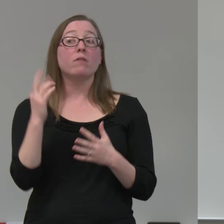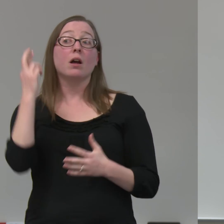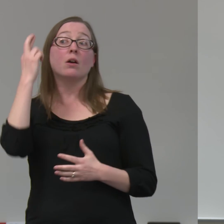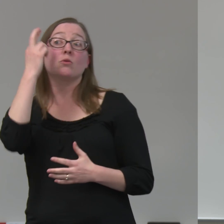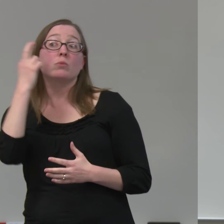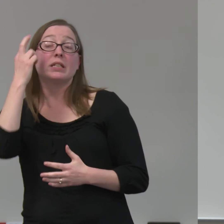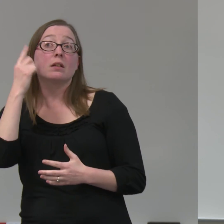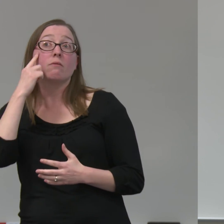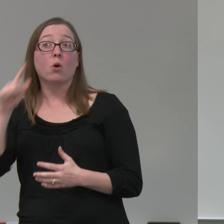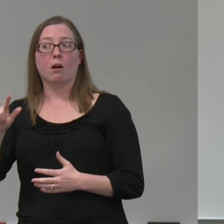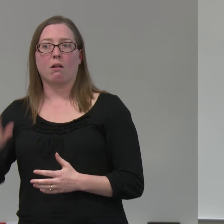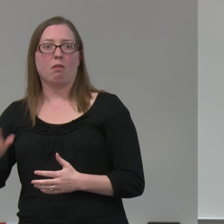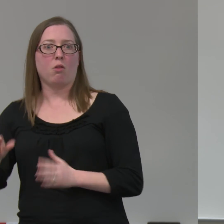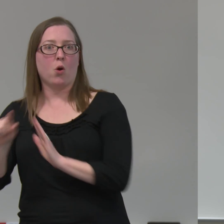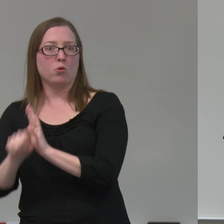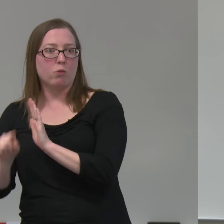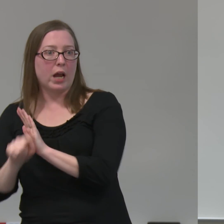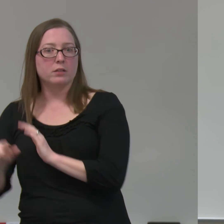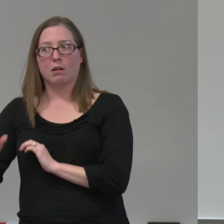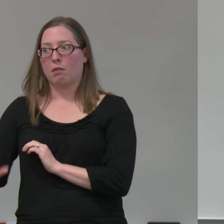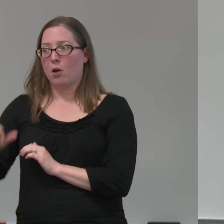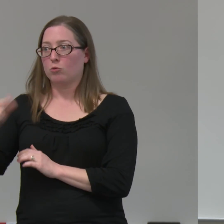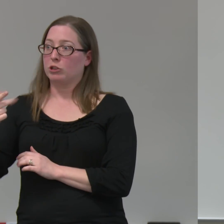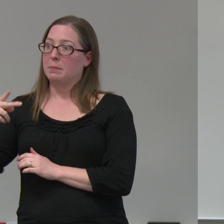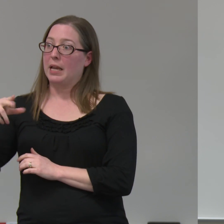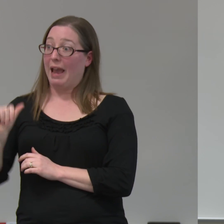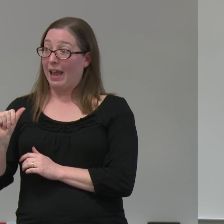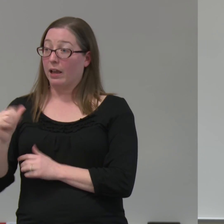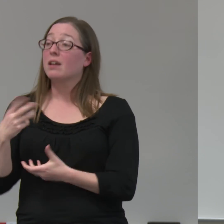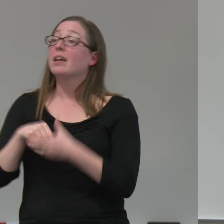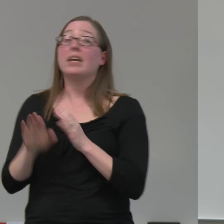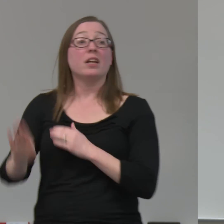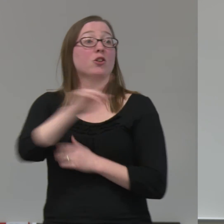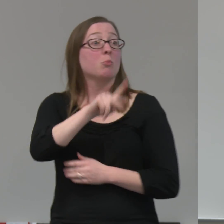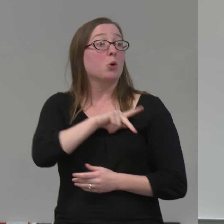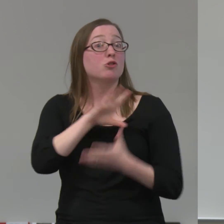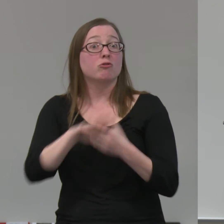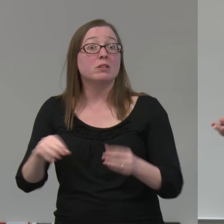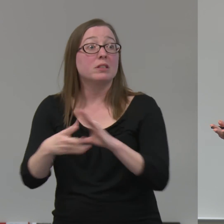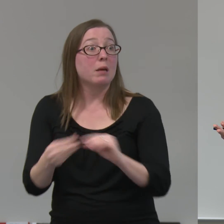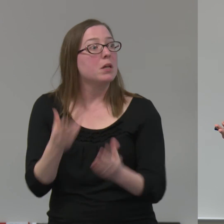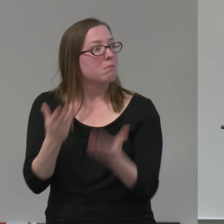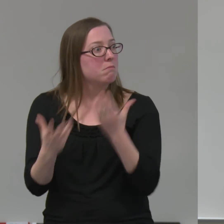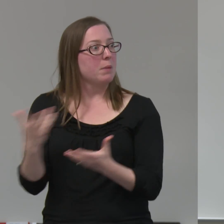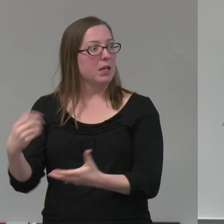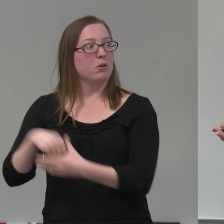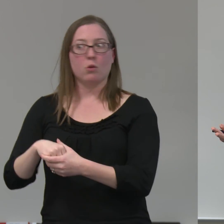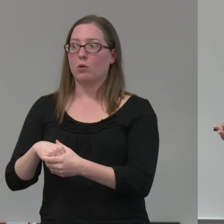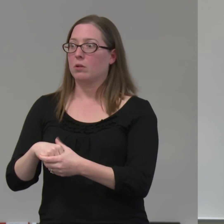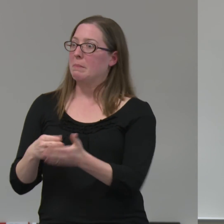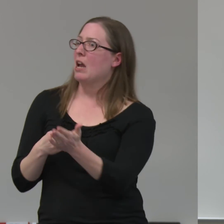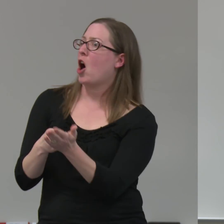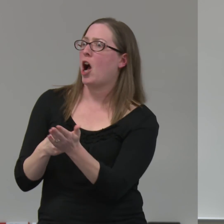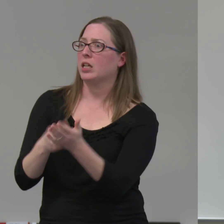for low grades and things, you may want to mention those in your personal statement. You want to be honest with people. Lay it out, you know?